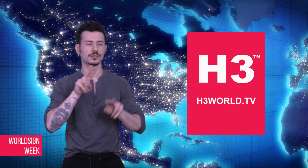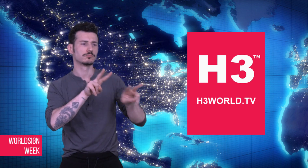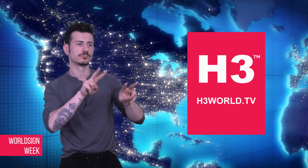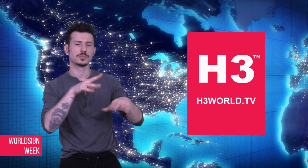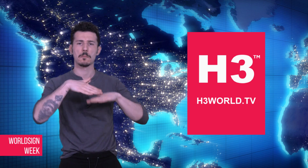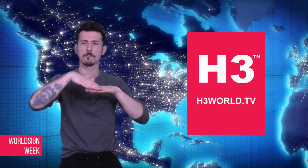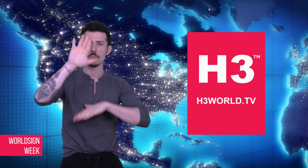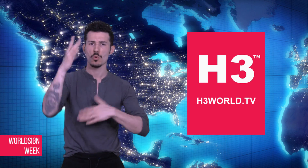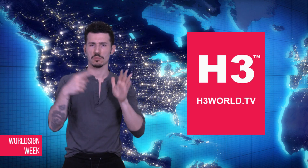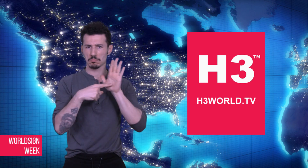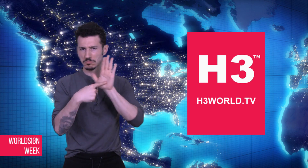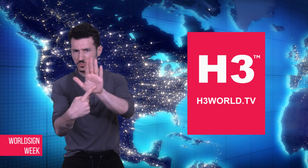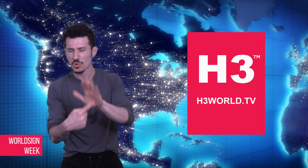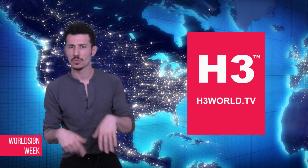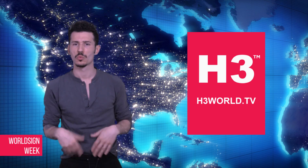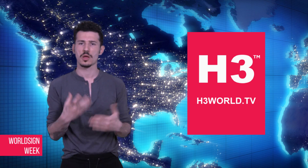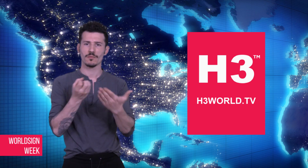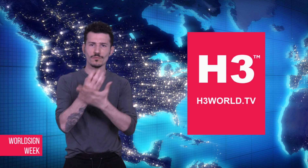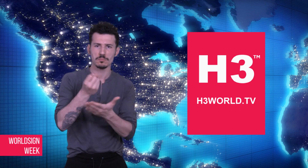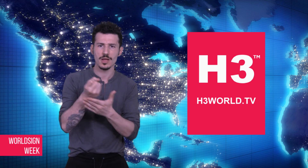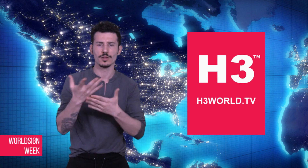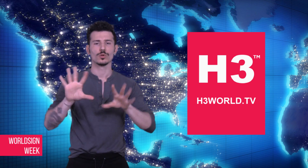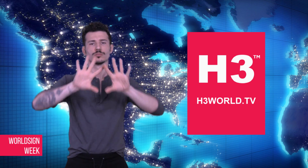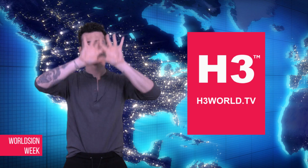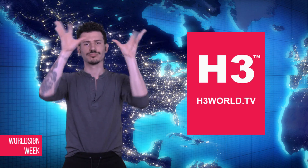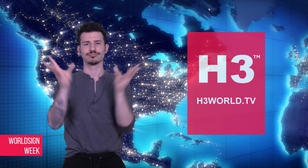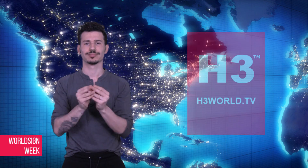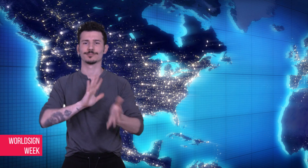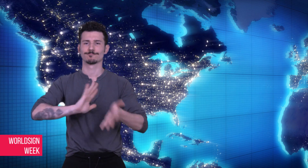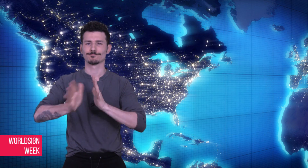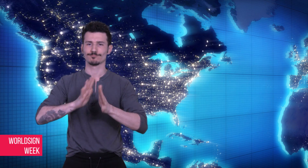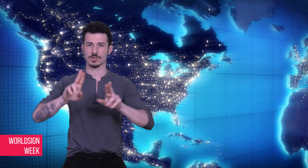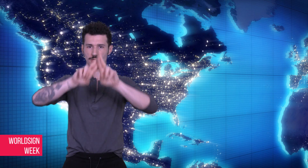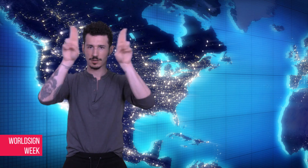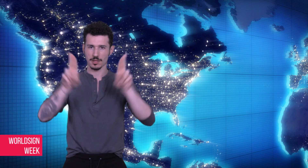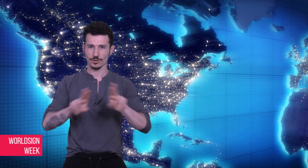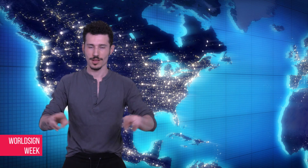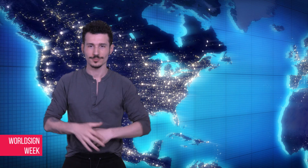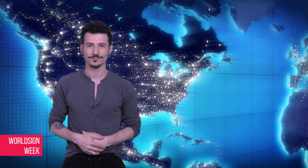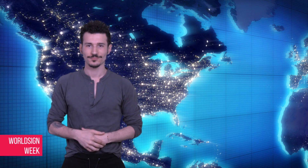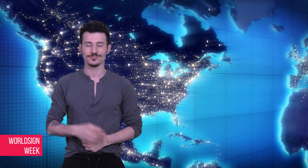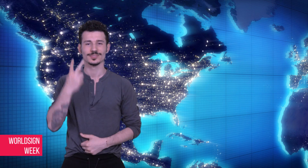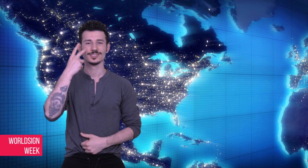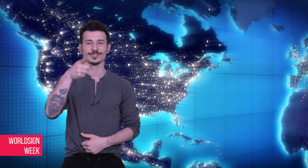visit H3WORLD.TV for more shows, all in International Sign.